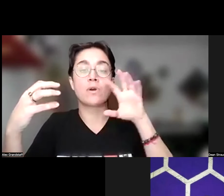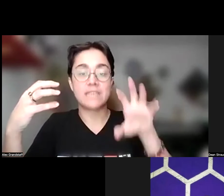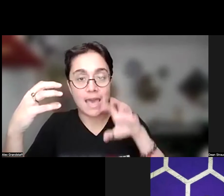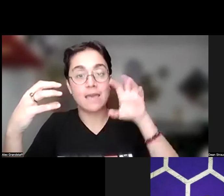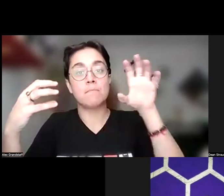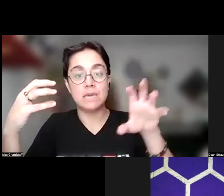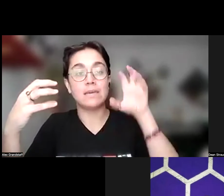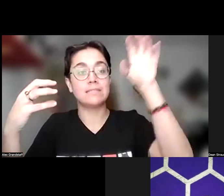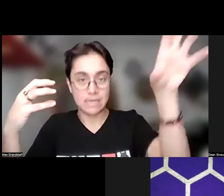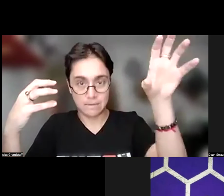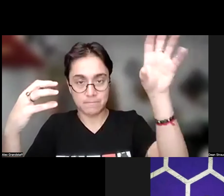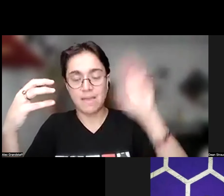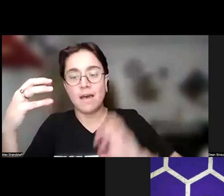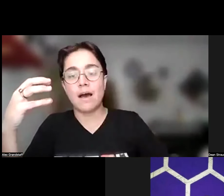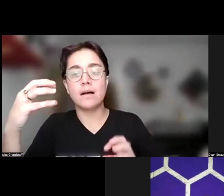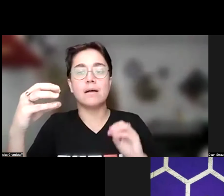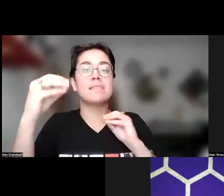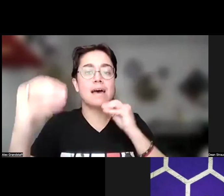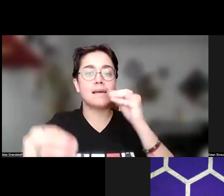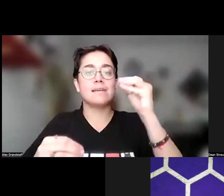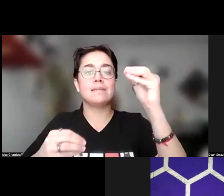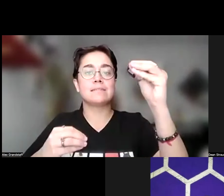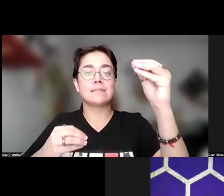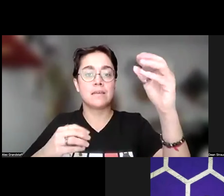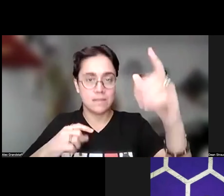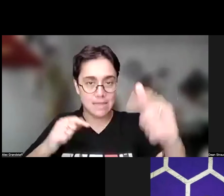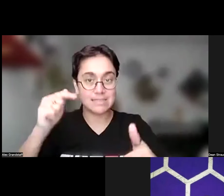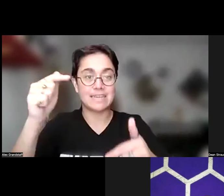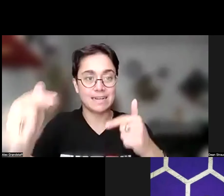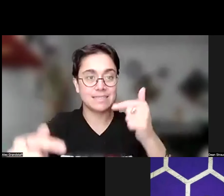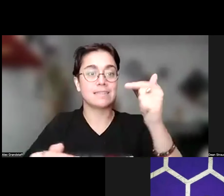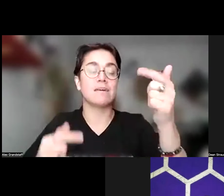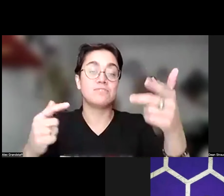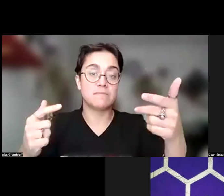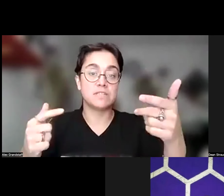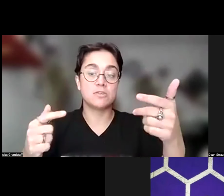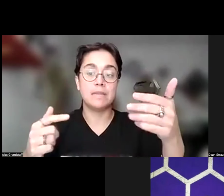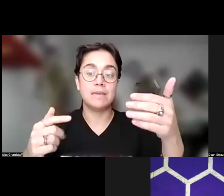the letter and say, under hipaa, I cannot give this to you. You need to come back with forms